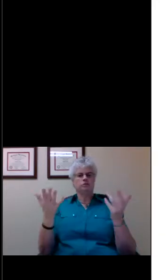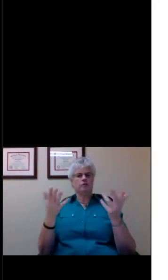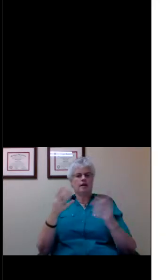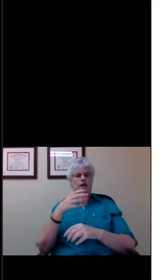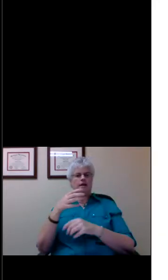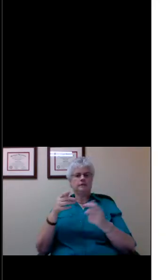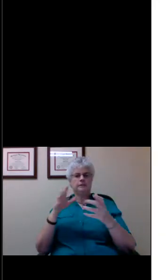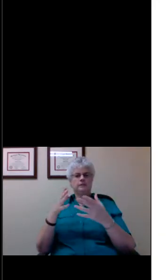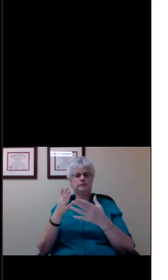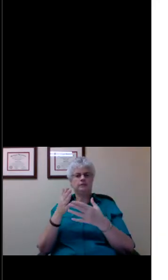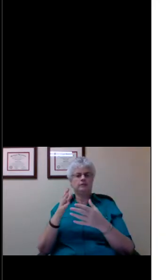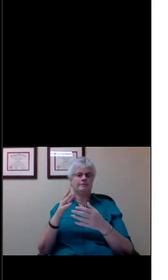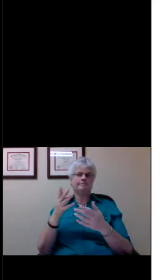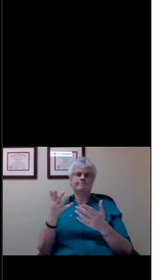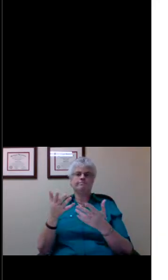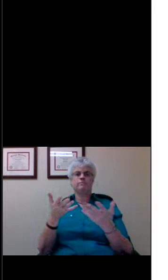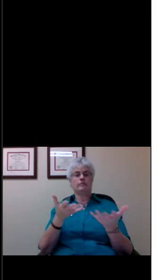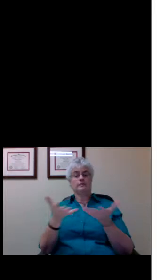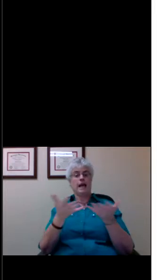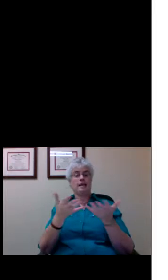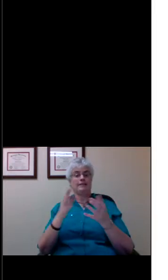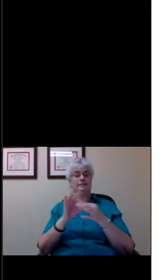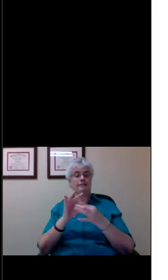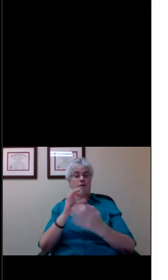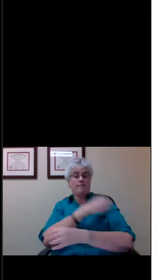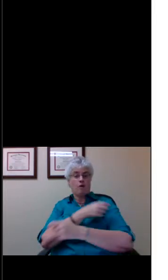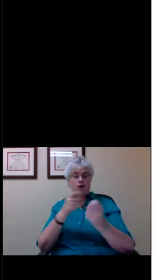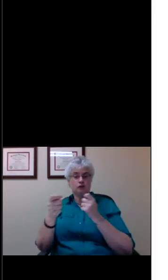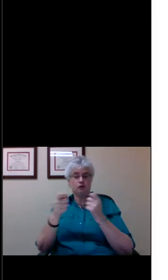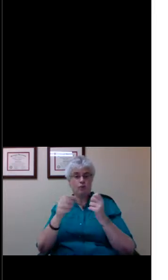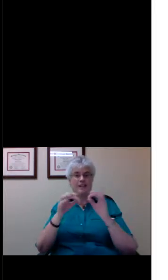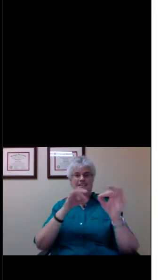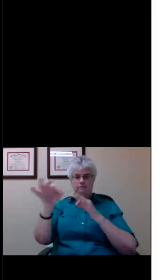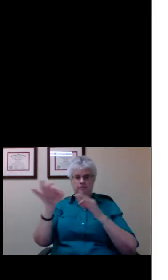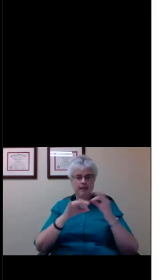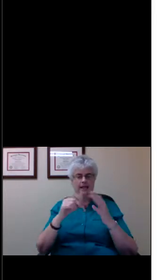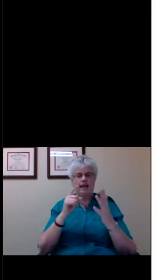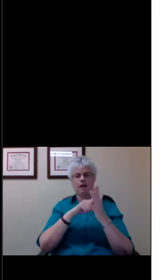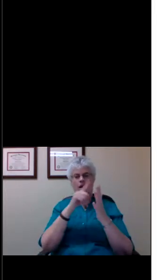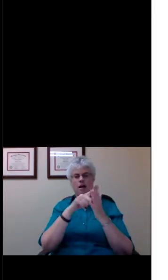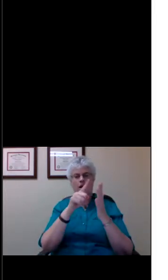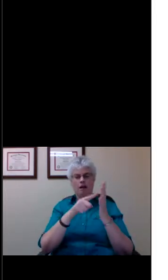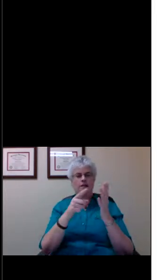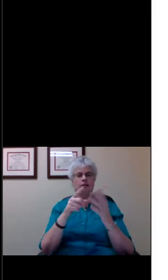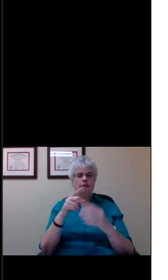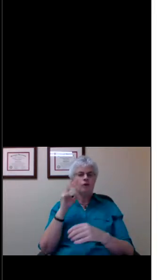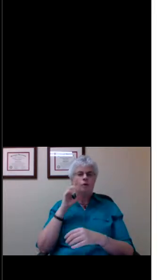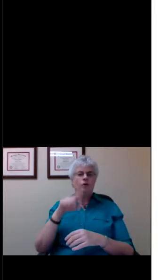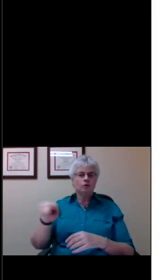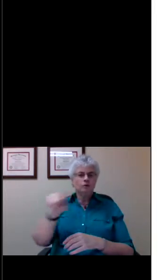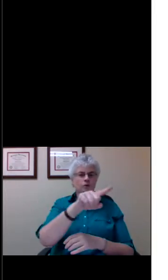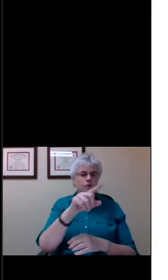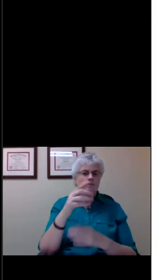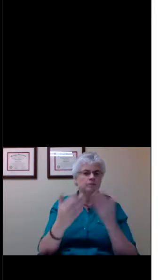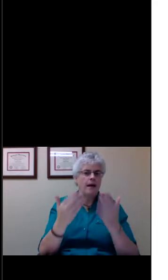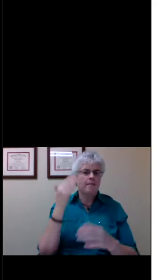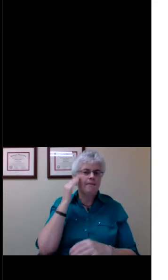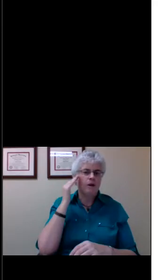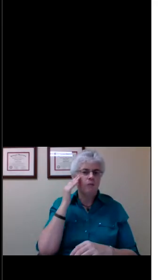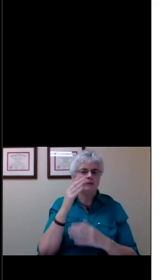interpreters on the dynamics of power, control, and things like that. So that and